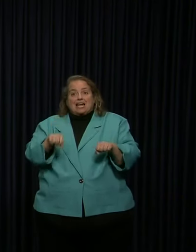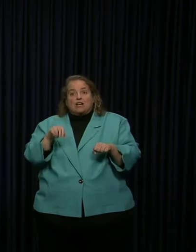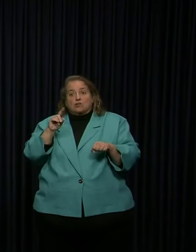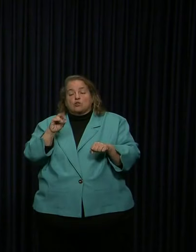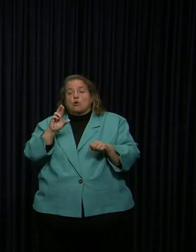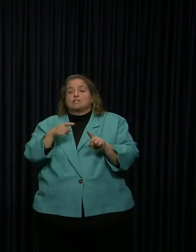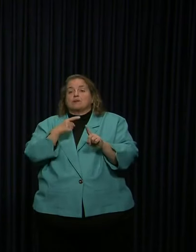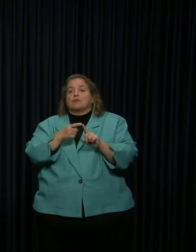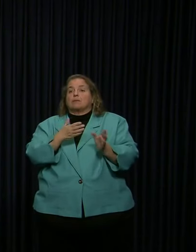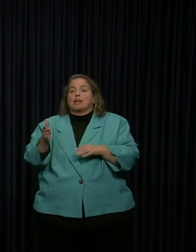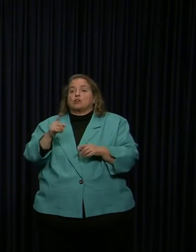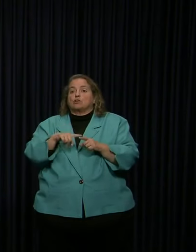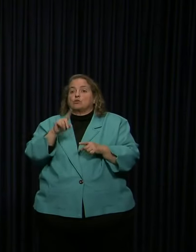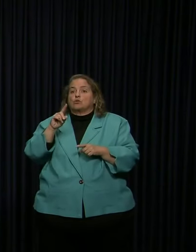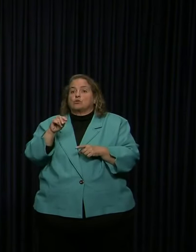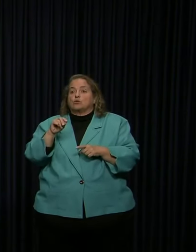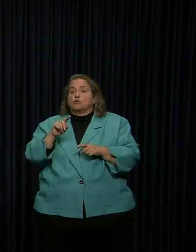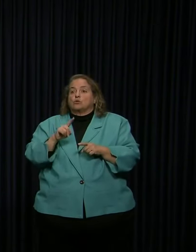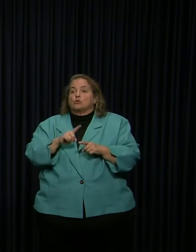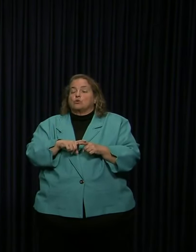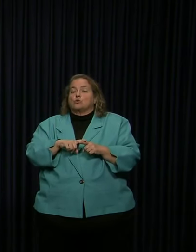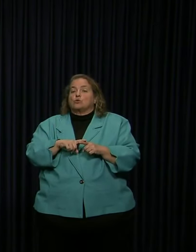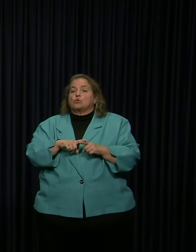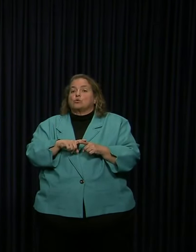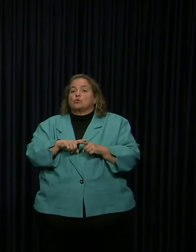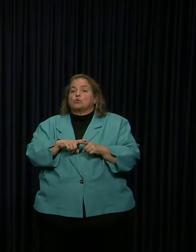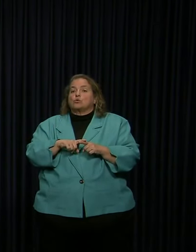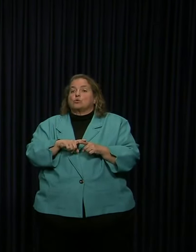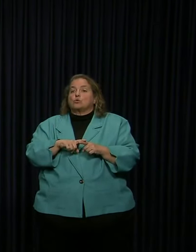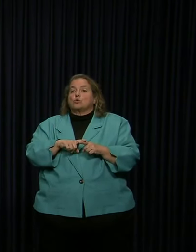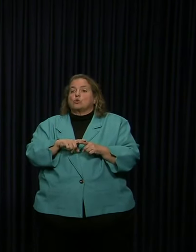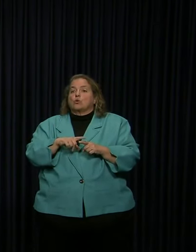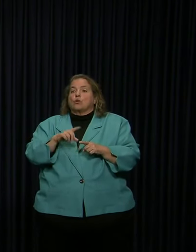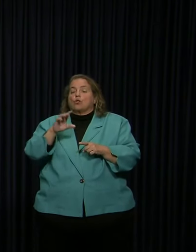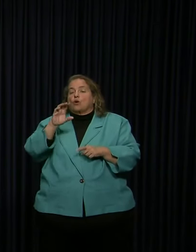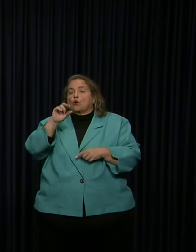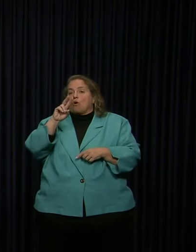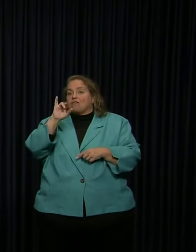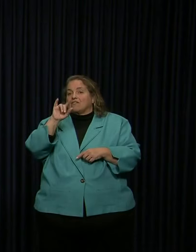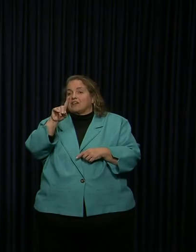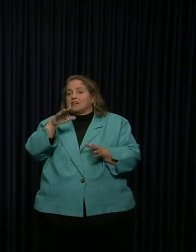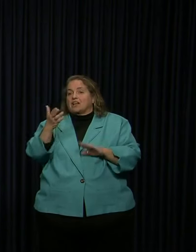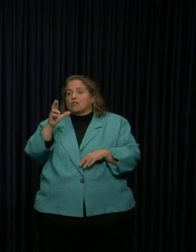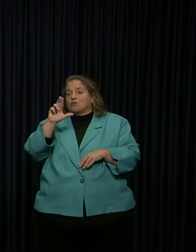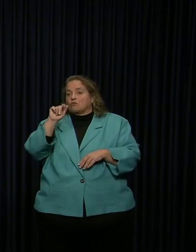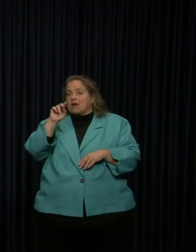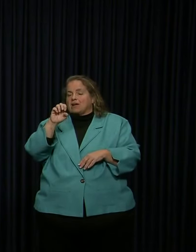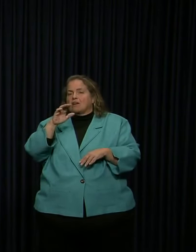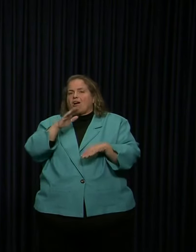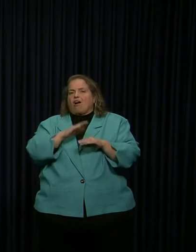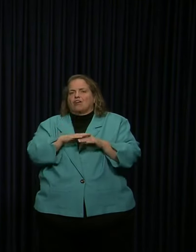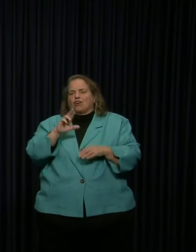ALSO NEED TO LISTEN. THAT'S ONE OF THE THINGS THAT I HOPE TO BE DOING THIS WEEK, IS LISTENING TO LEADERS IN THE